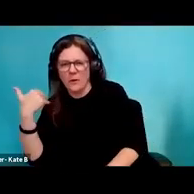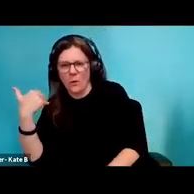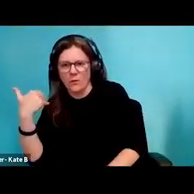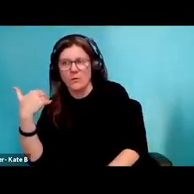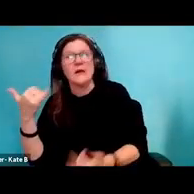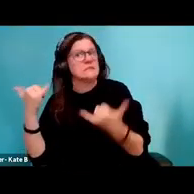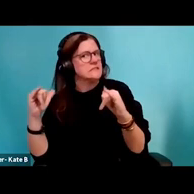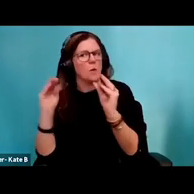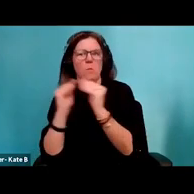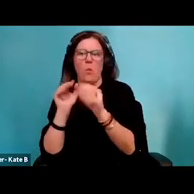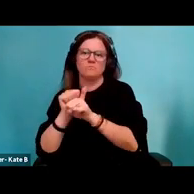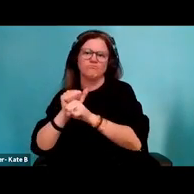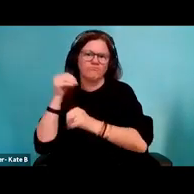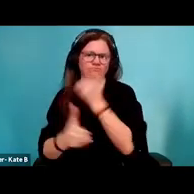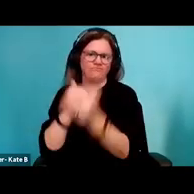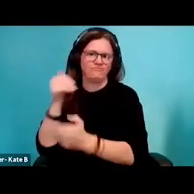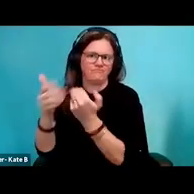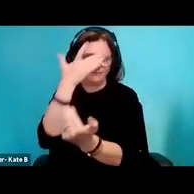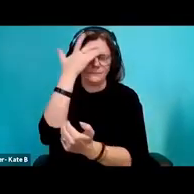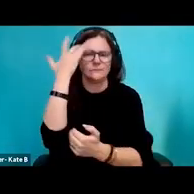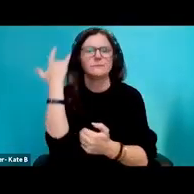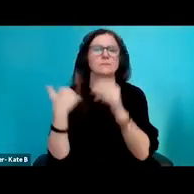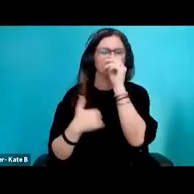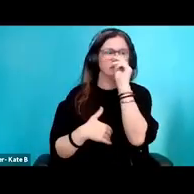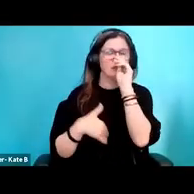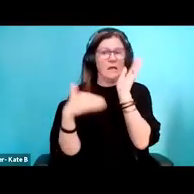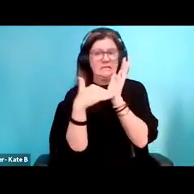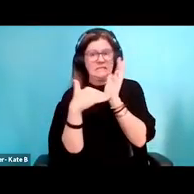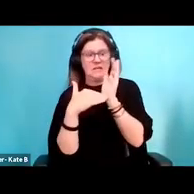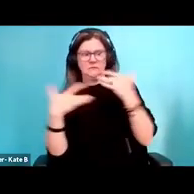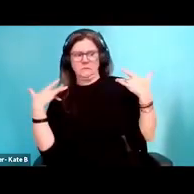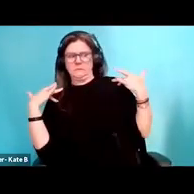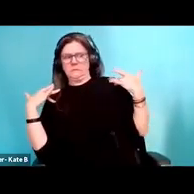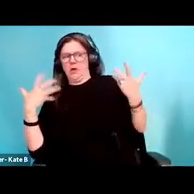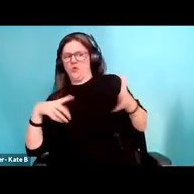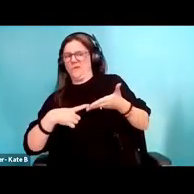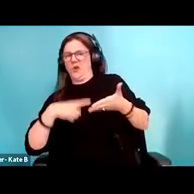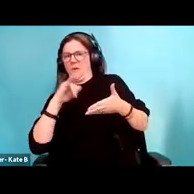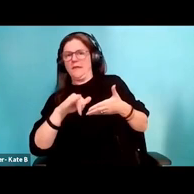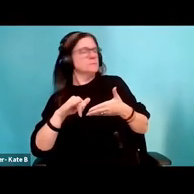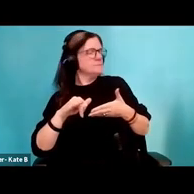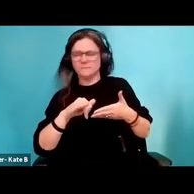full stop. Health provider must not shy away from these topics, yet we know that medical